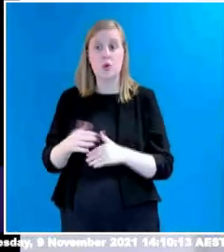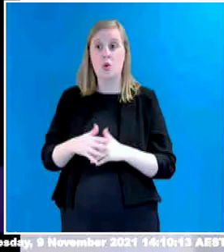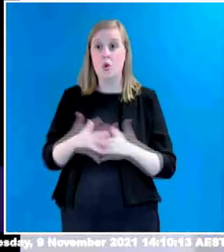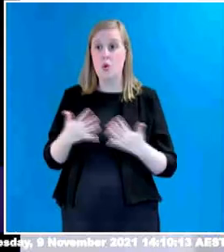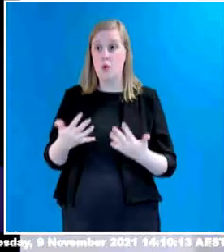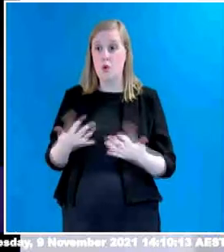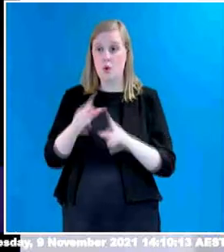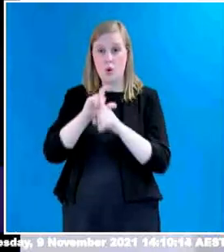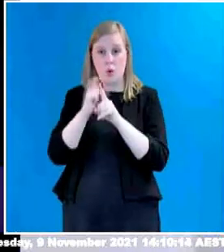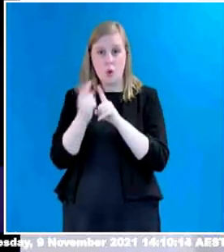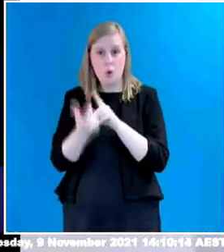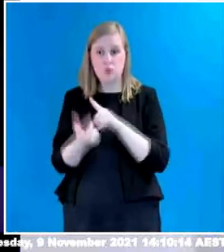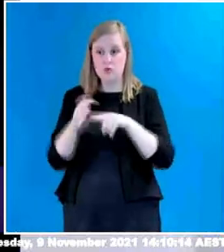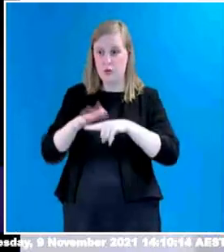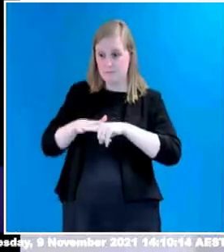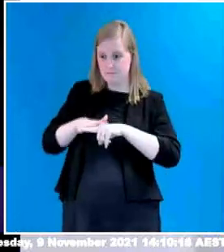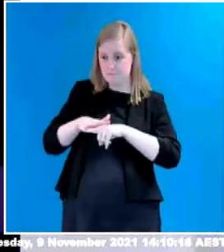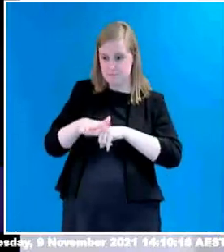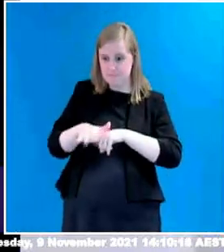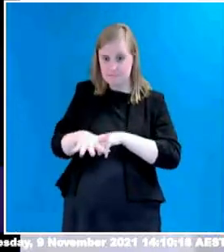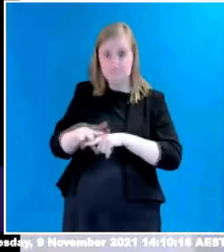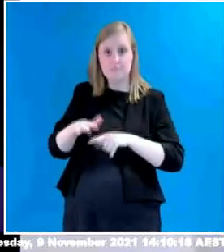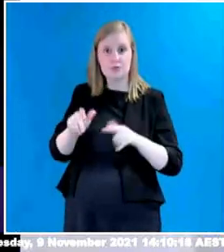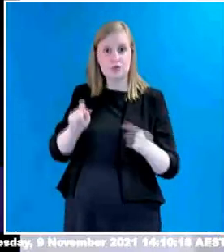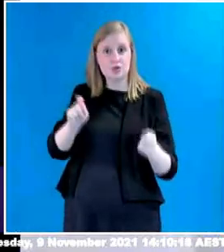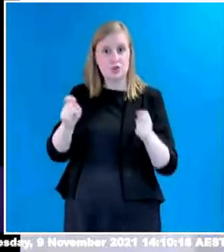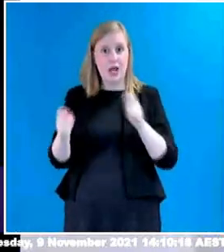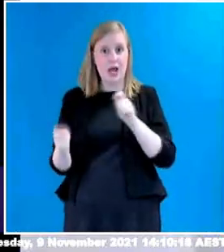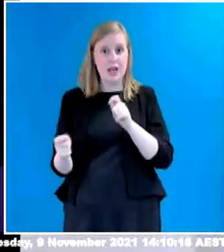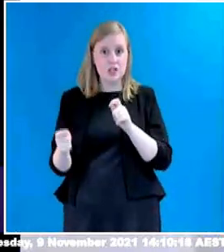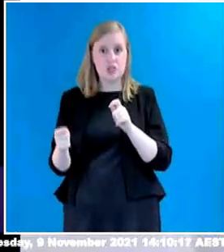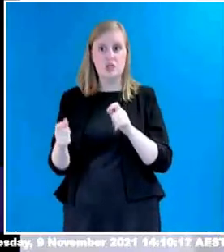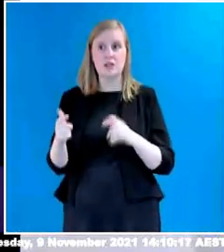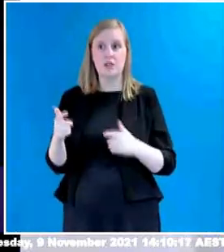the culture within government, within states and territories.